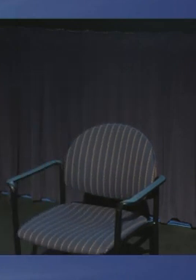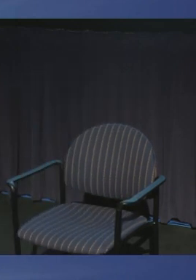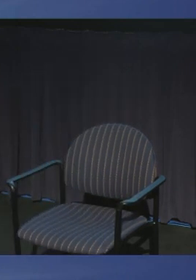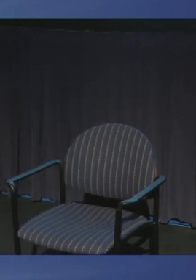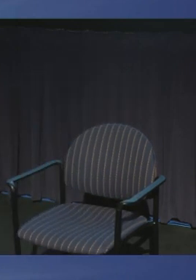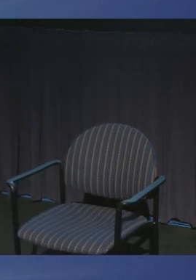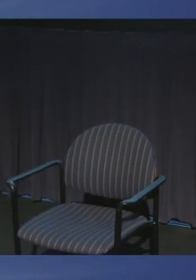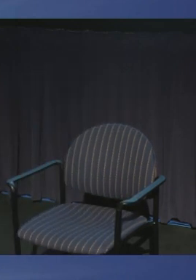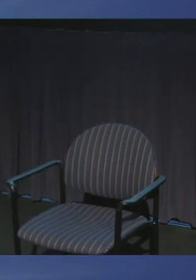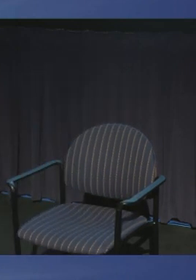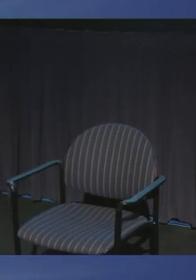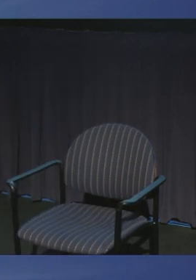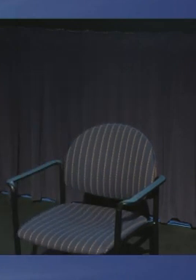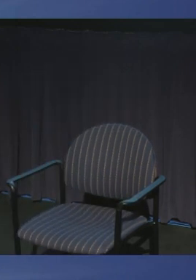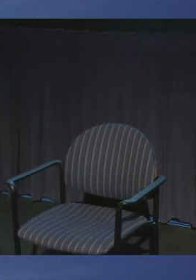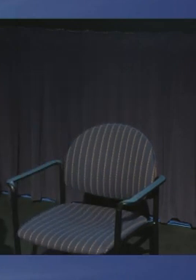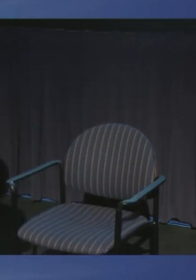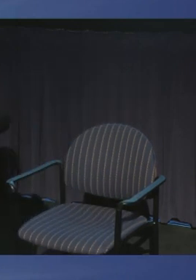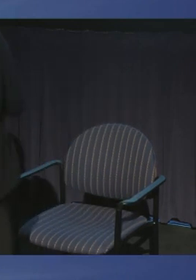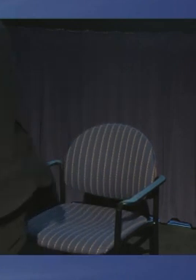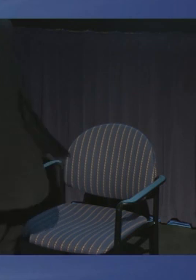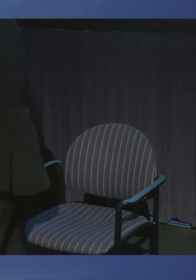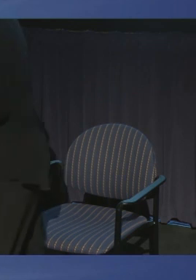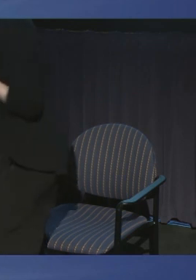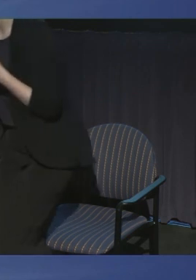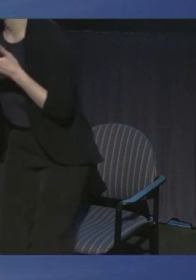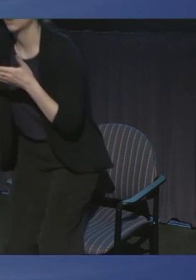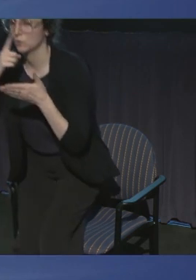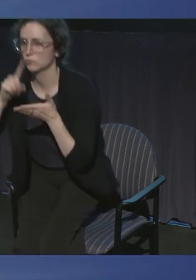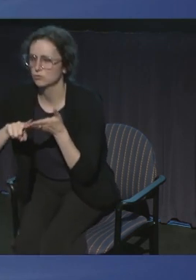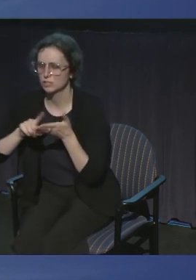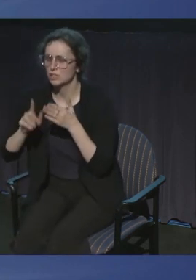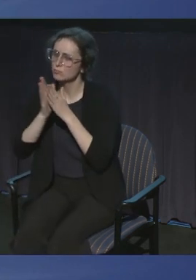SYSTEM, THE FIRST STEP OF COVID, THE INFECTION OF THE